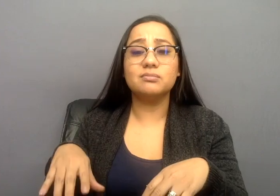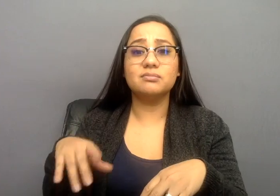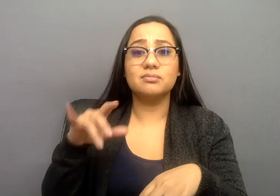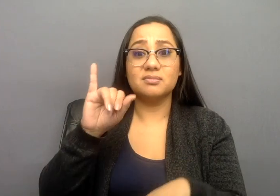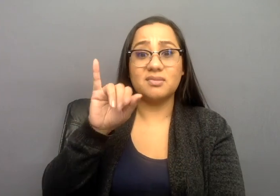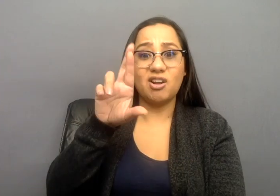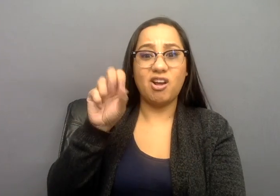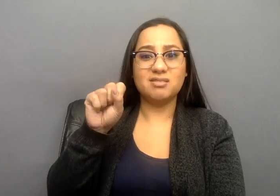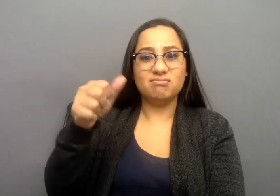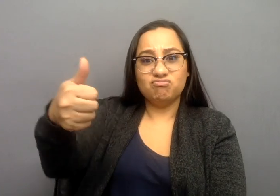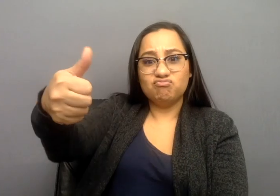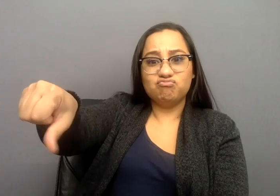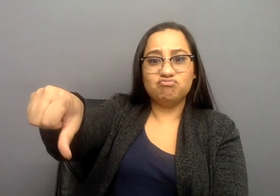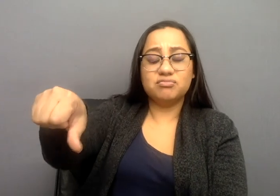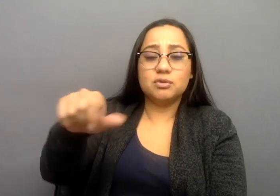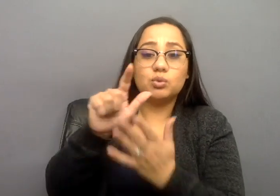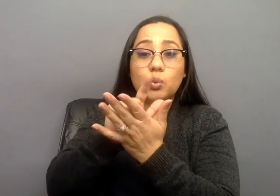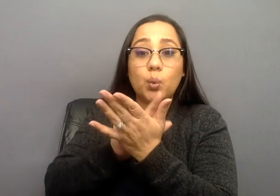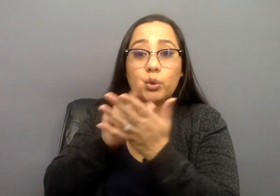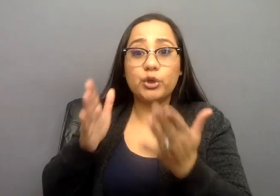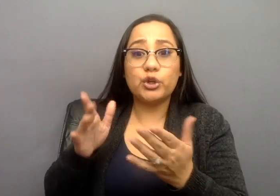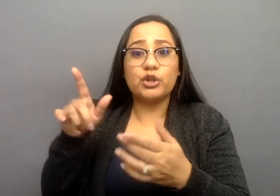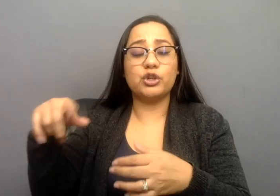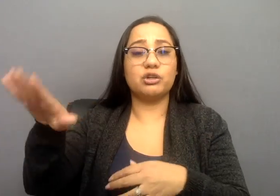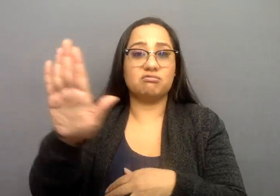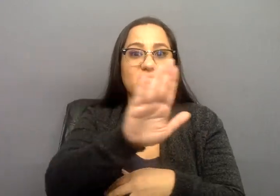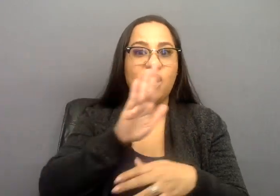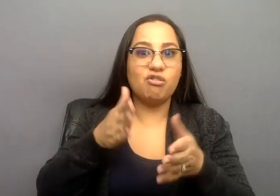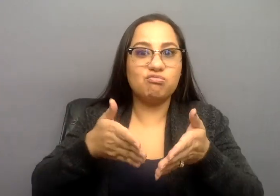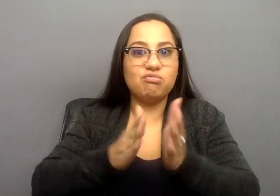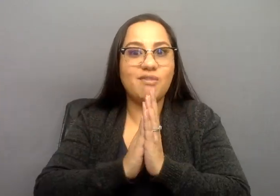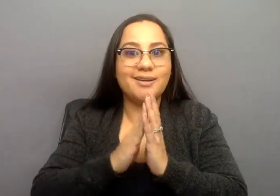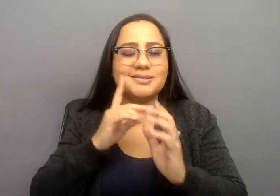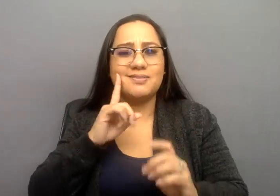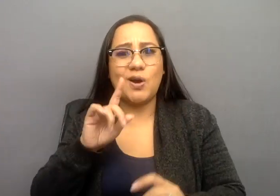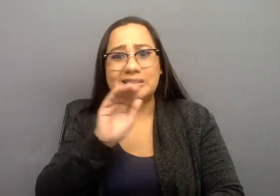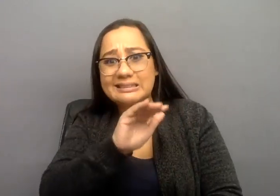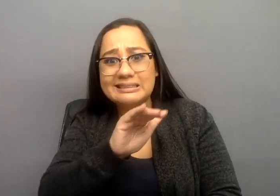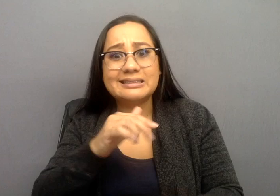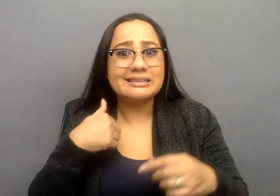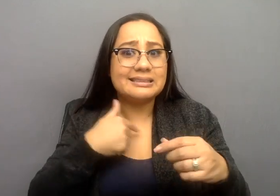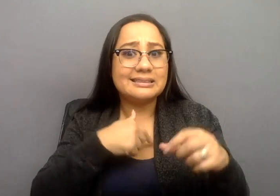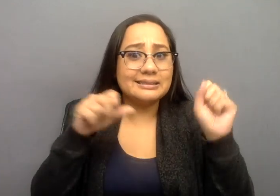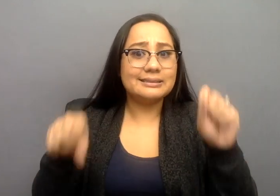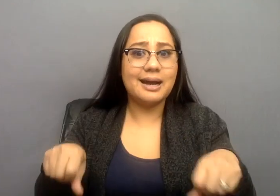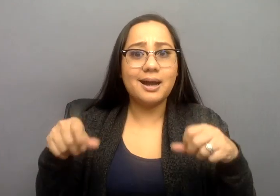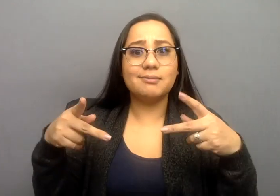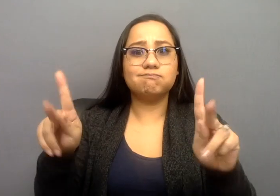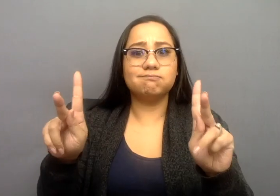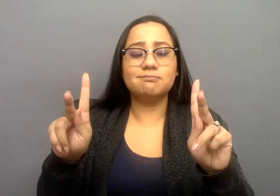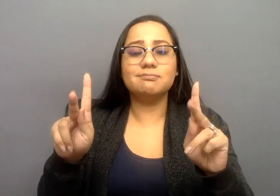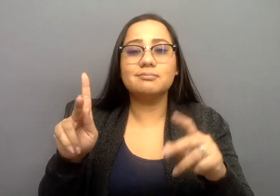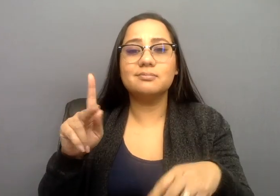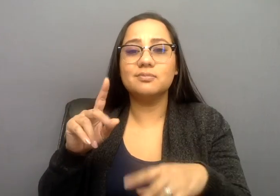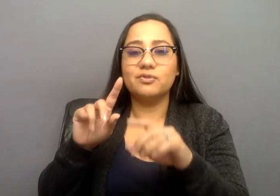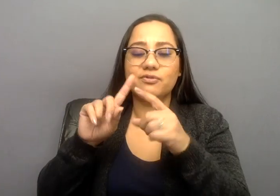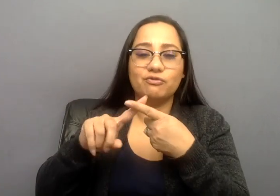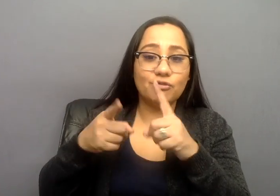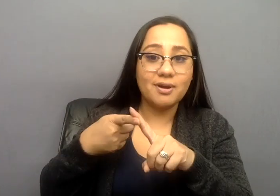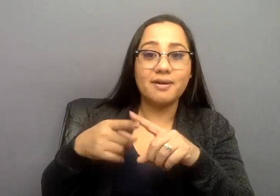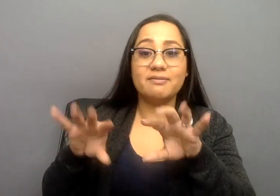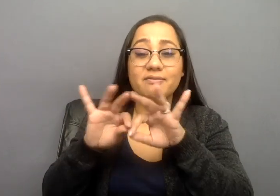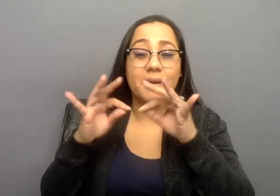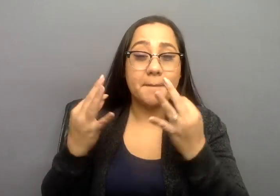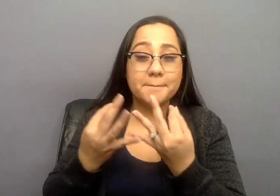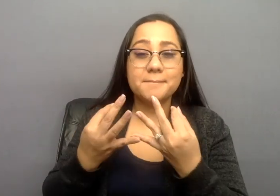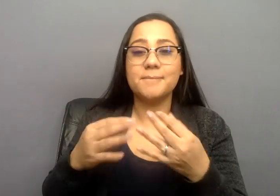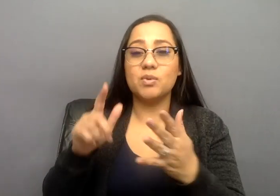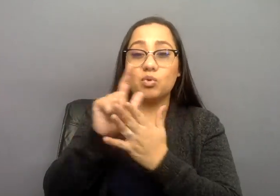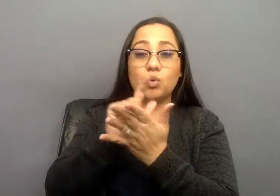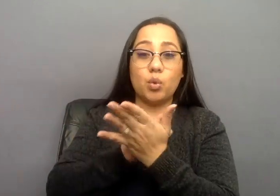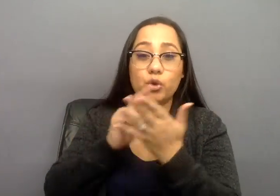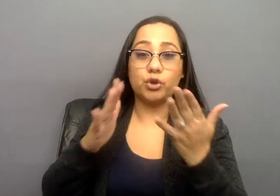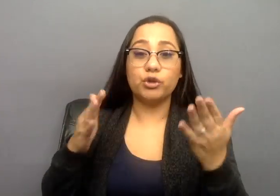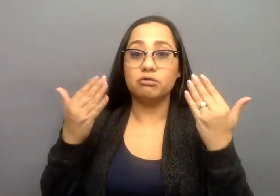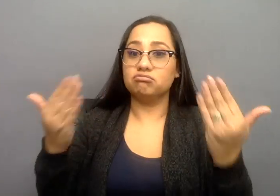The IRS has rejected lawyer’s requests to formally permit friends, family, or lawyers